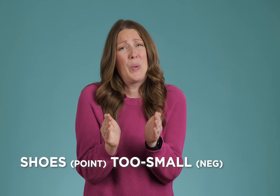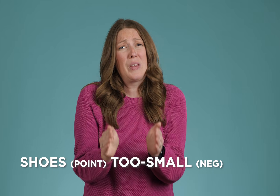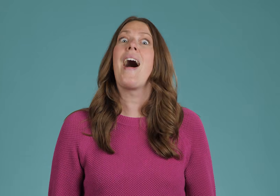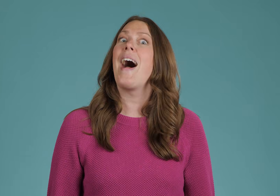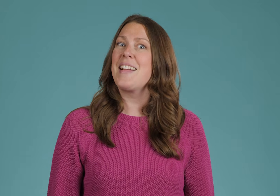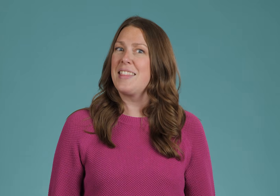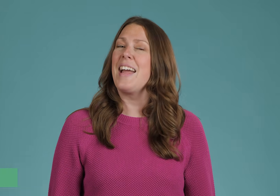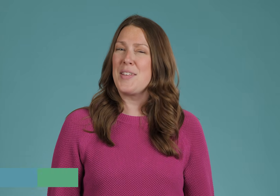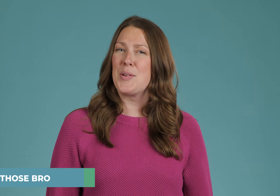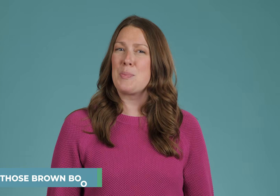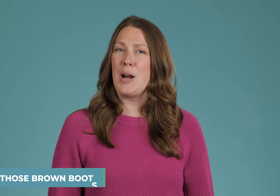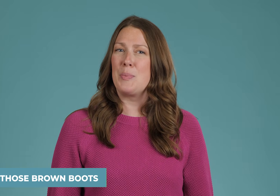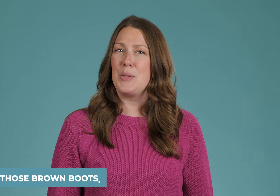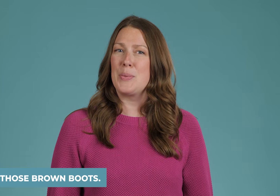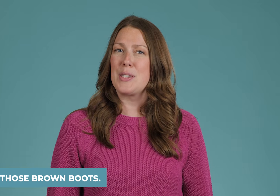I like those brown boots.